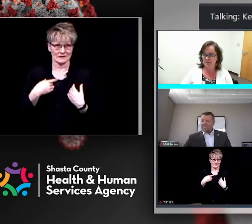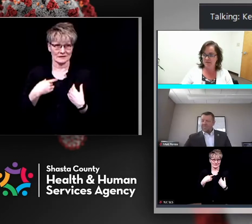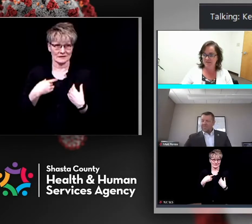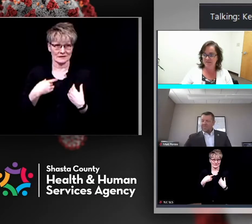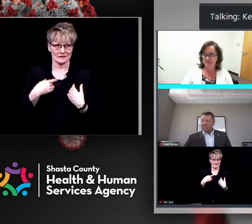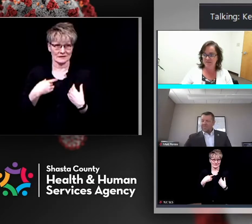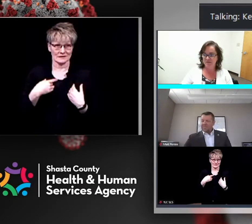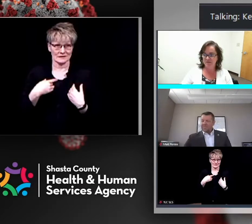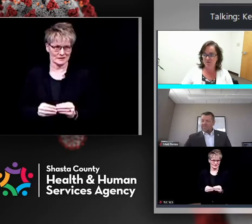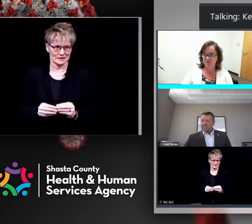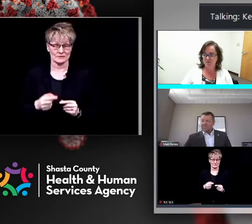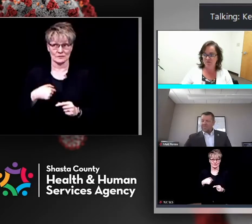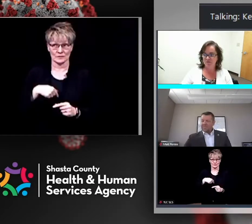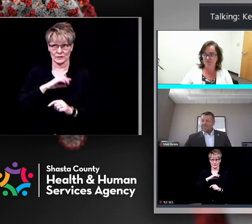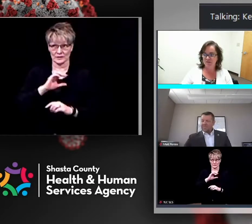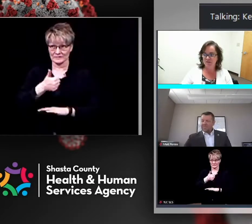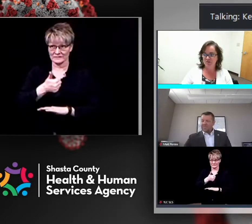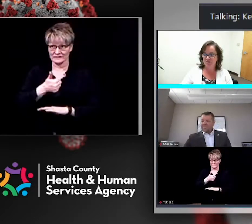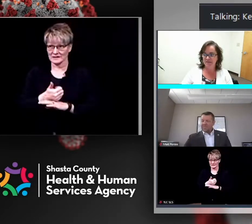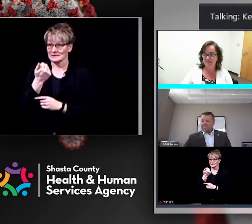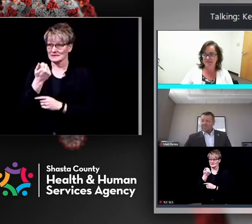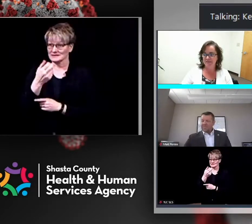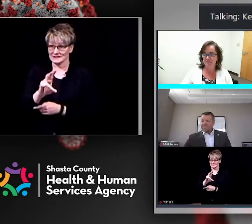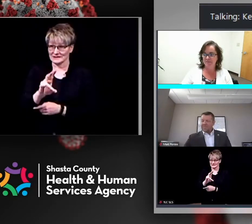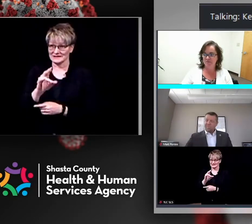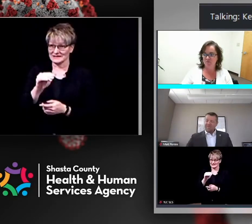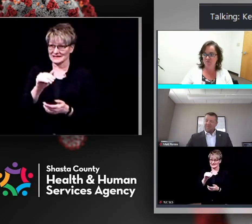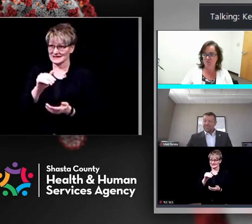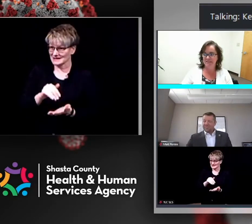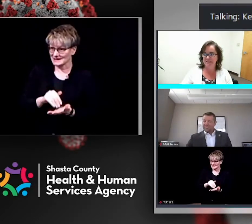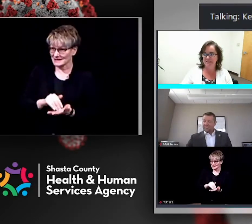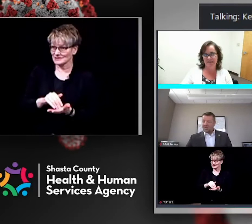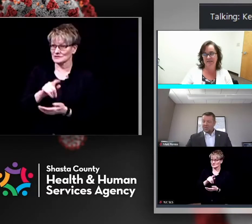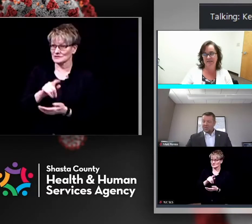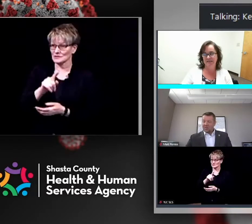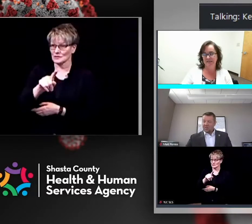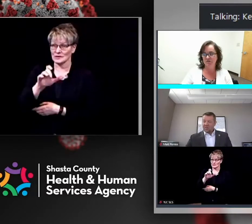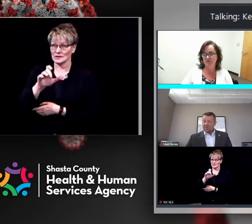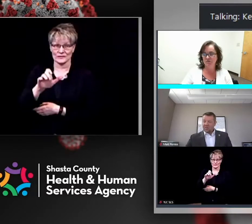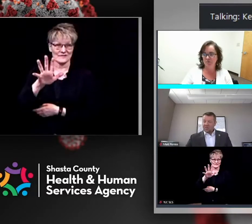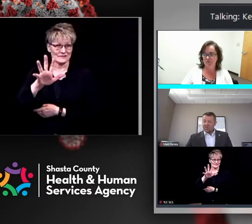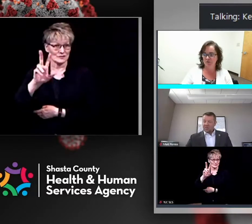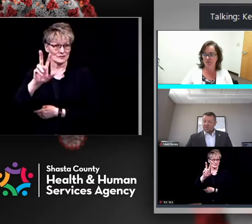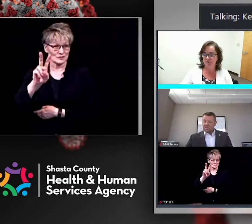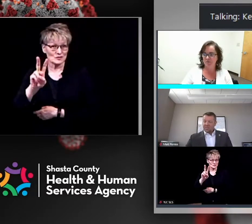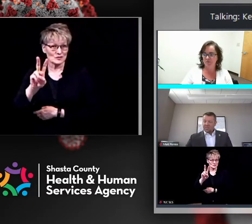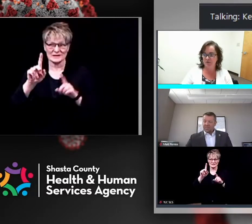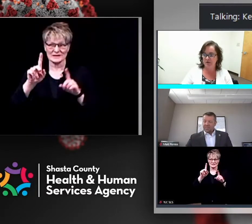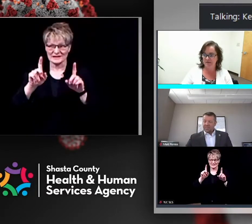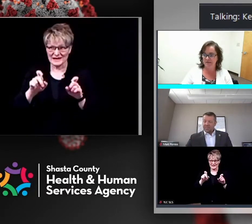17,152 tests in the past 14 days. That's a new number that we're going to be reporting daily.